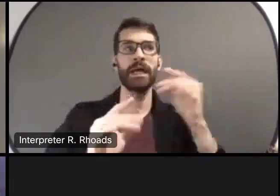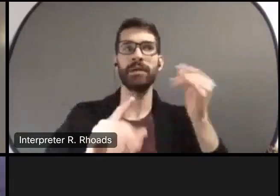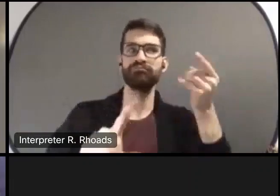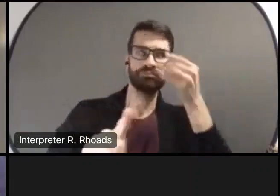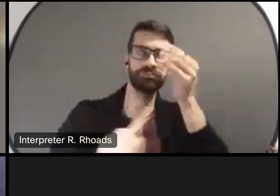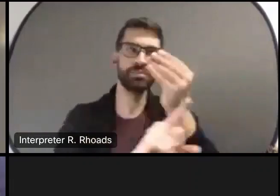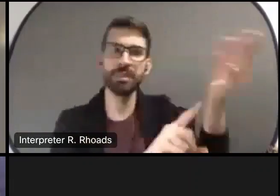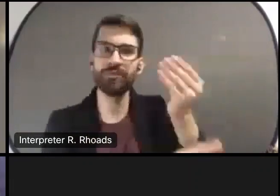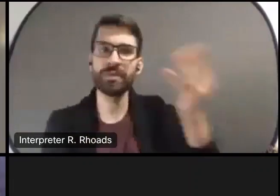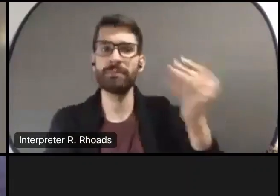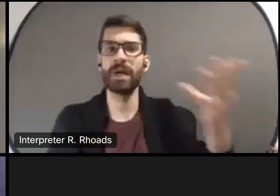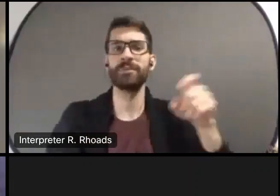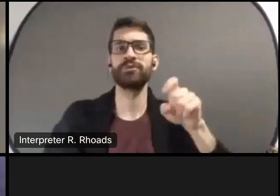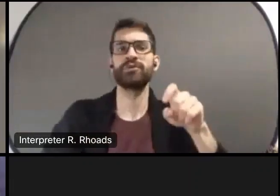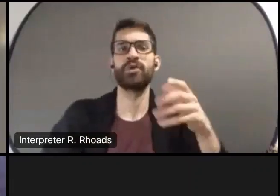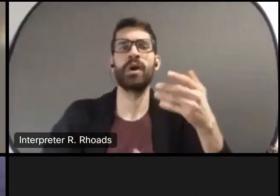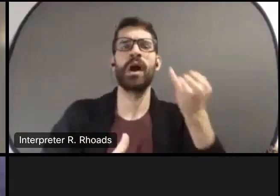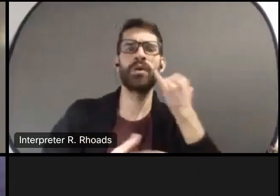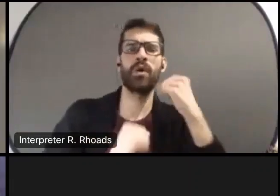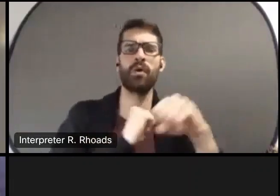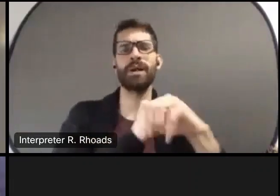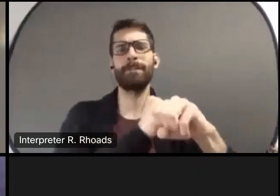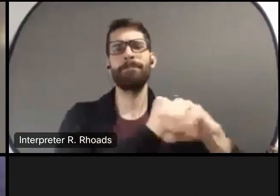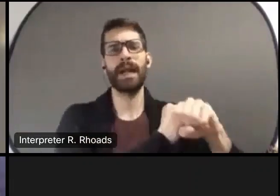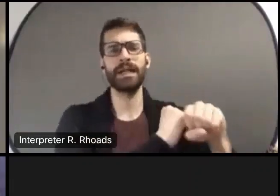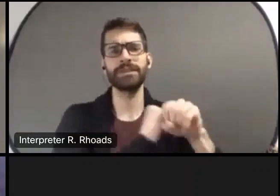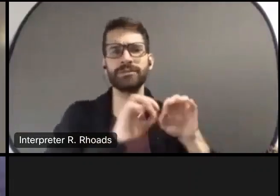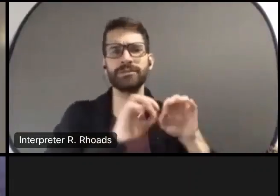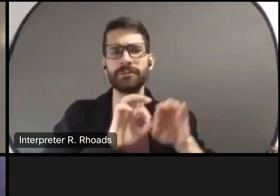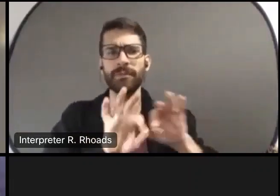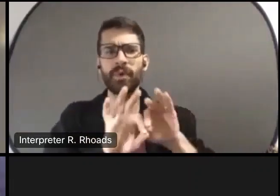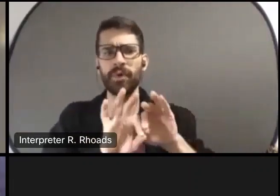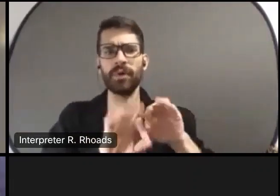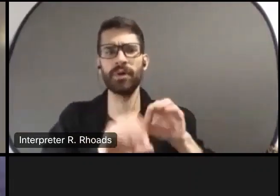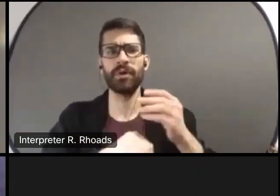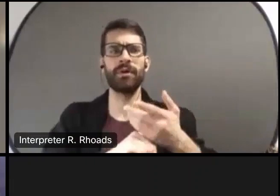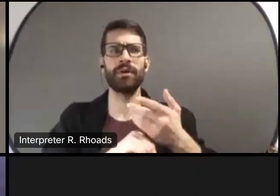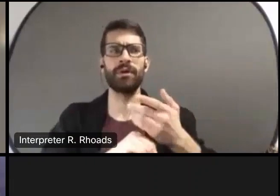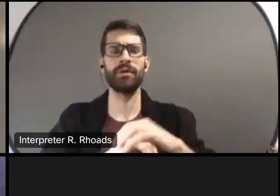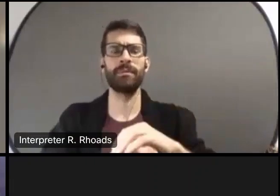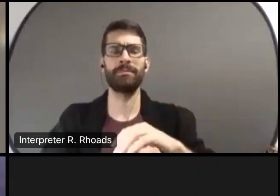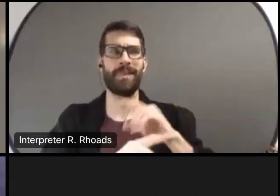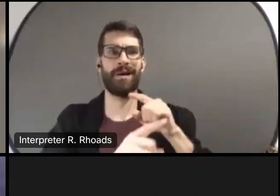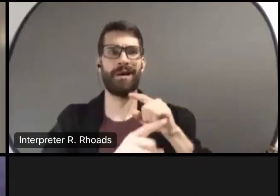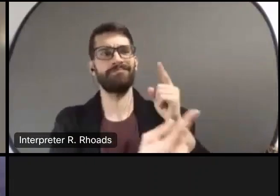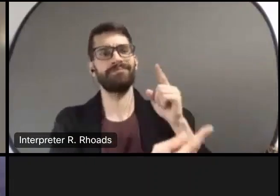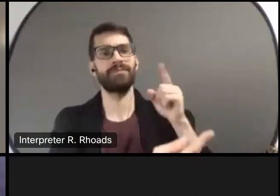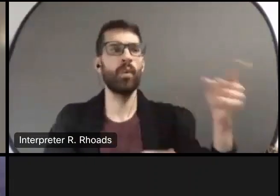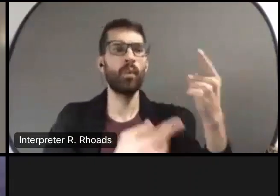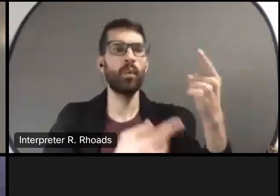in terms of campaigning, an individual cannot contribute more than 25 dollars,